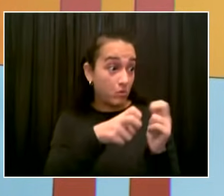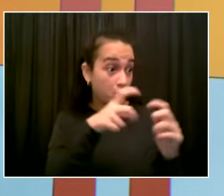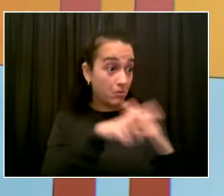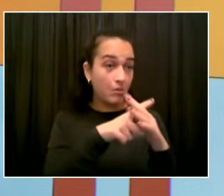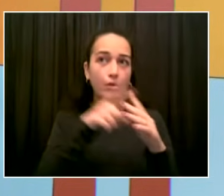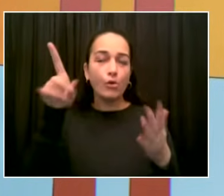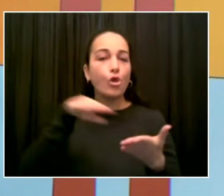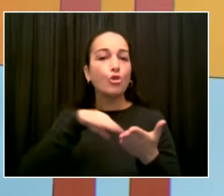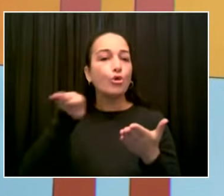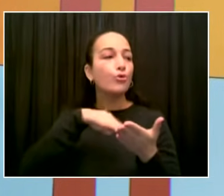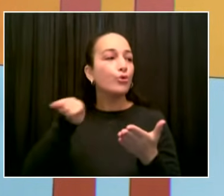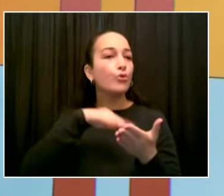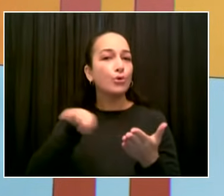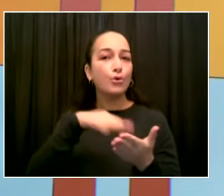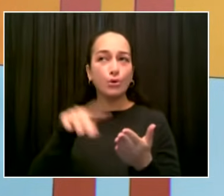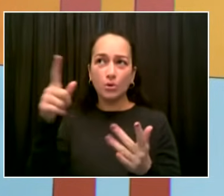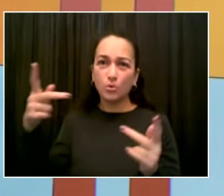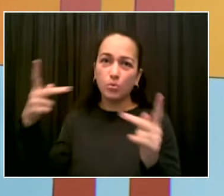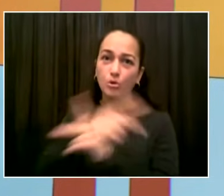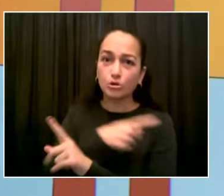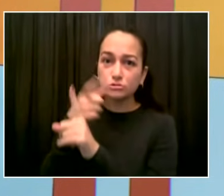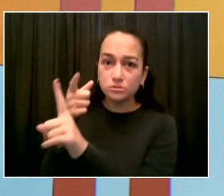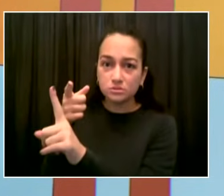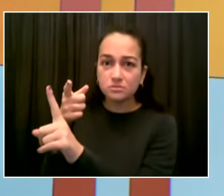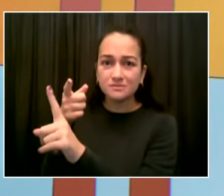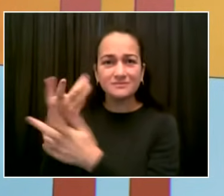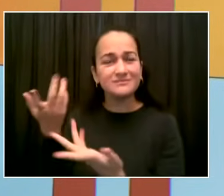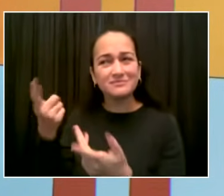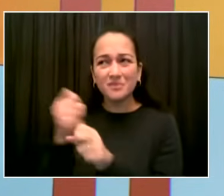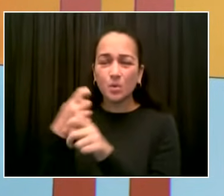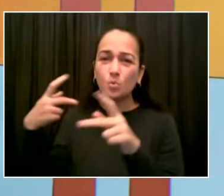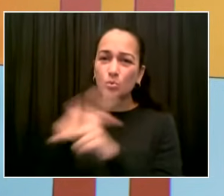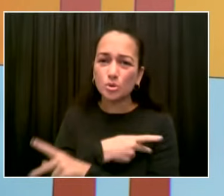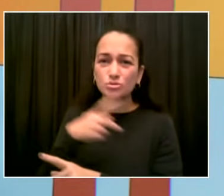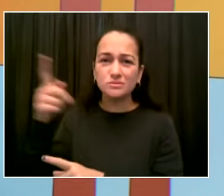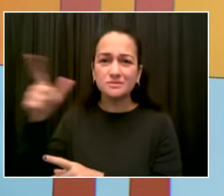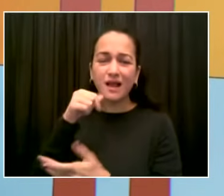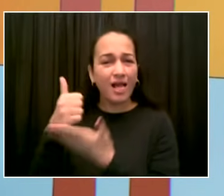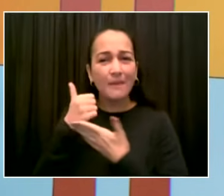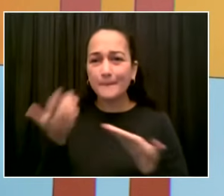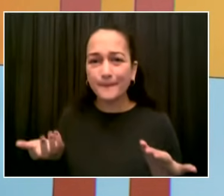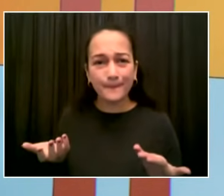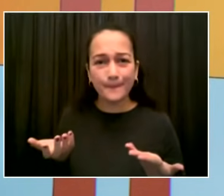UNION WOULD HAVE DONE AND SAID EVERYONE COME TO WORK TO SUPPORT EACH OTHER TO FIGHT OUR WAY THORUGH THIS